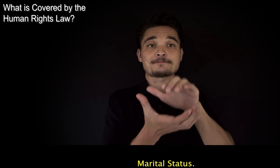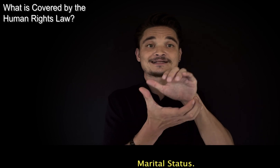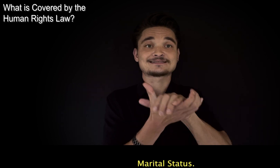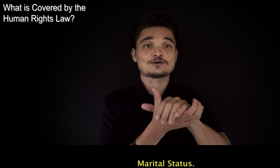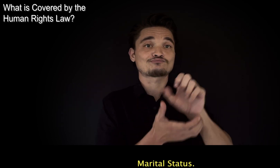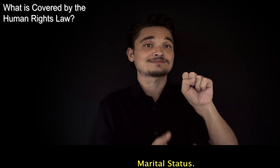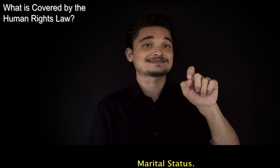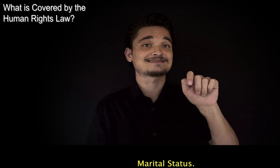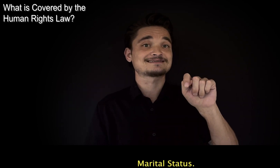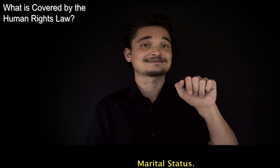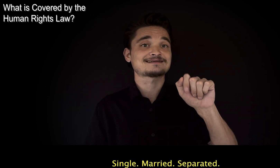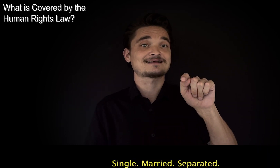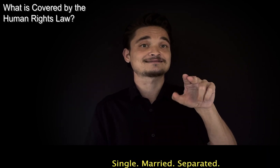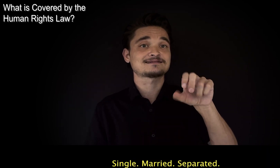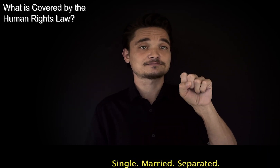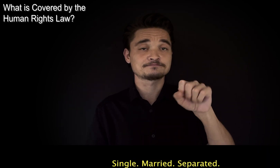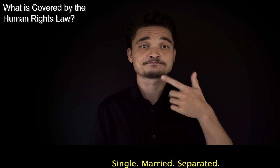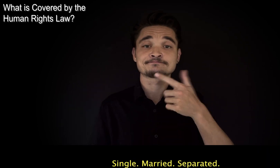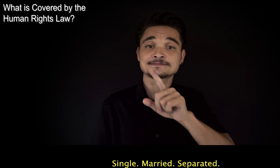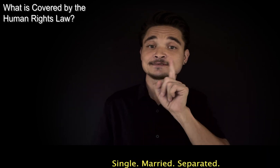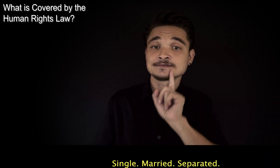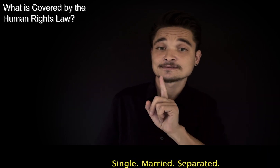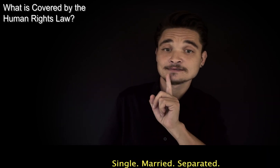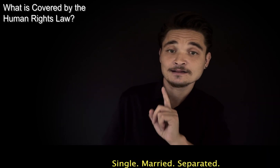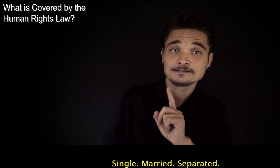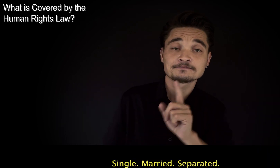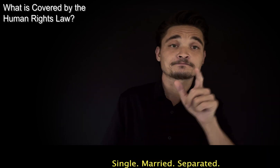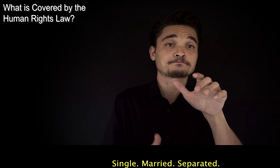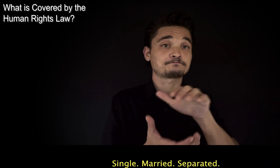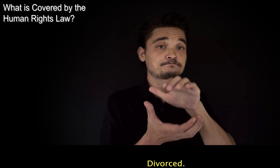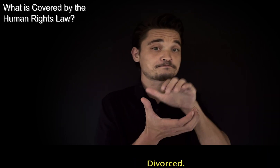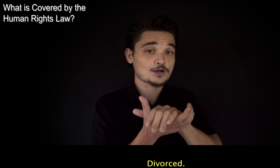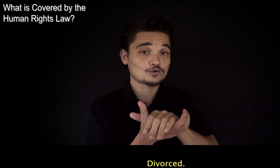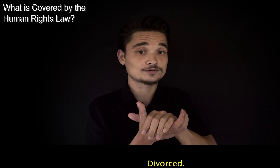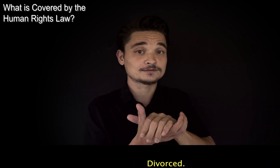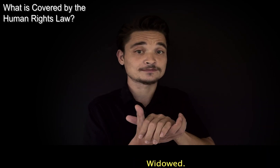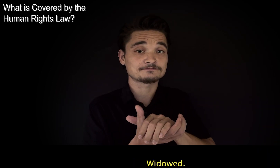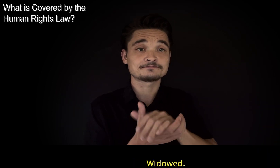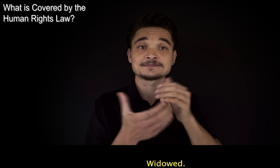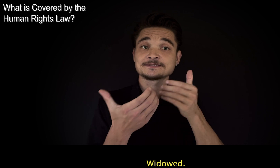Marital Status. Single. Married. Separated. Divorced. Widowed.